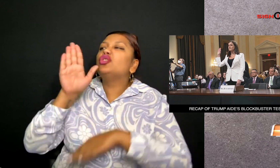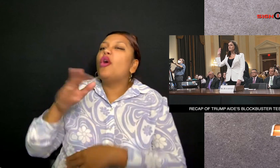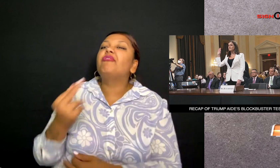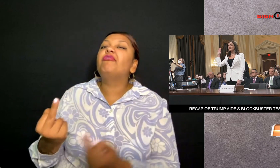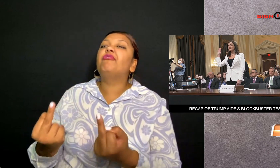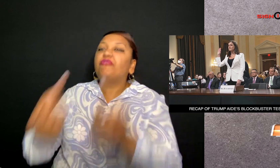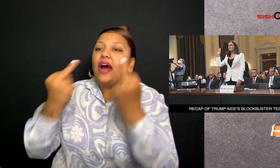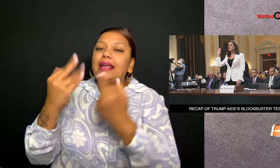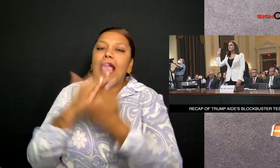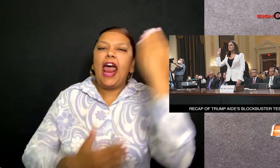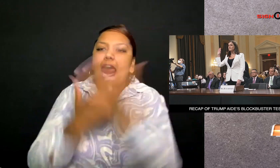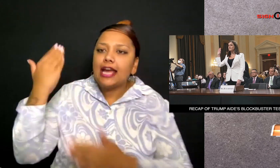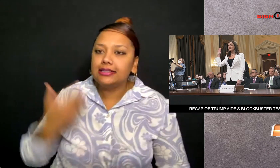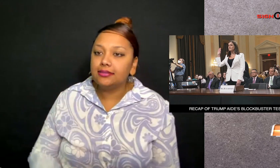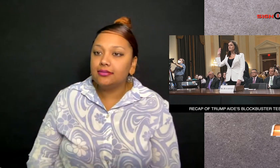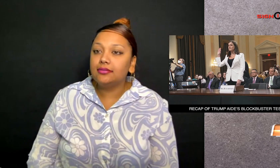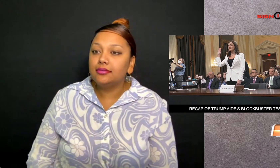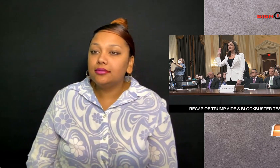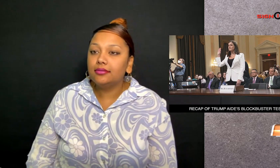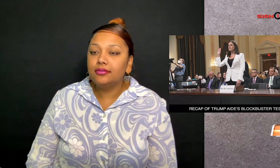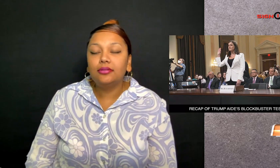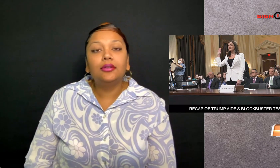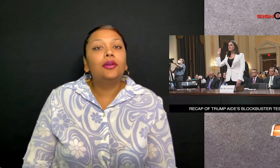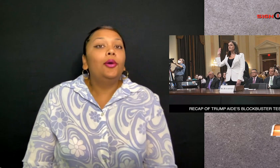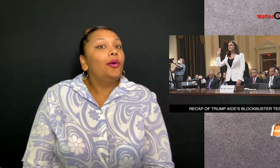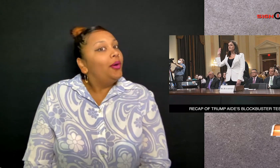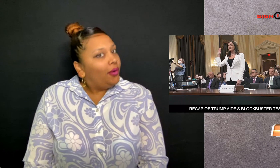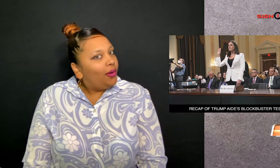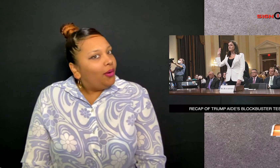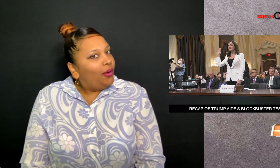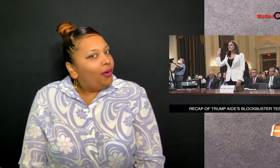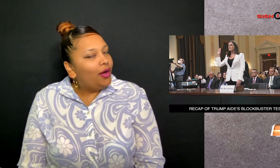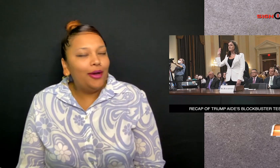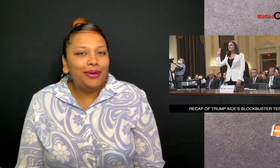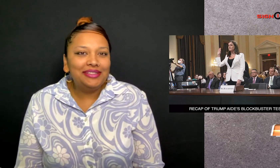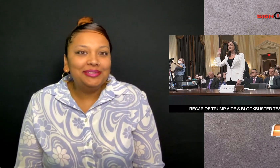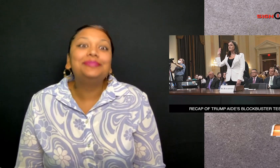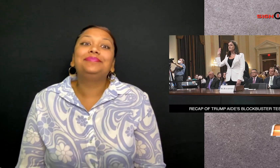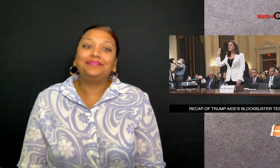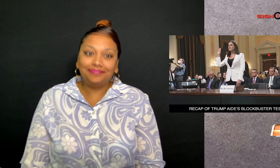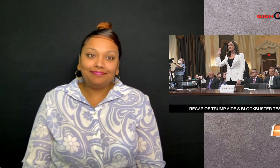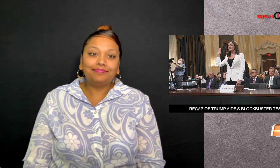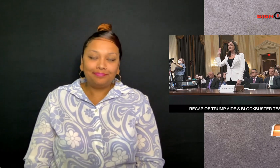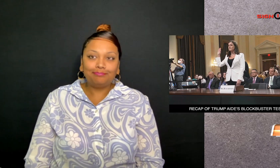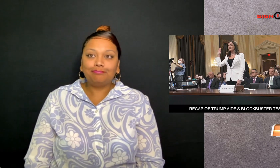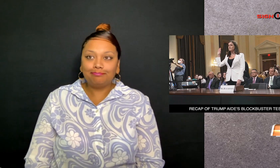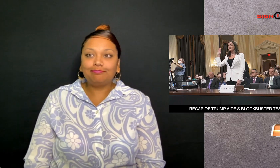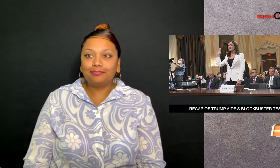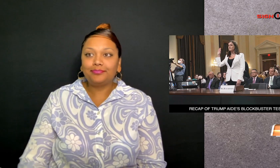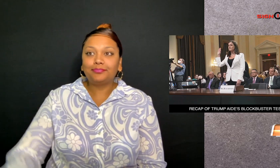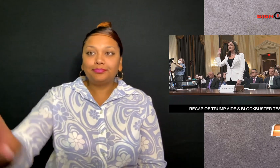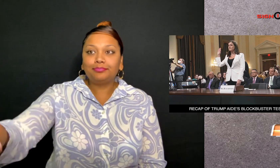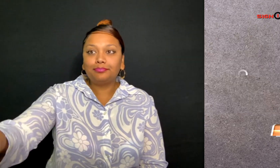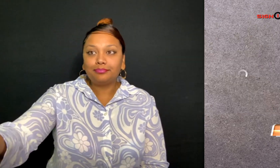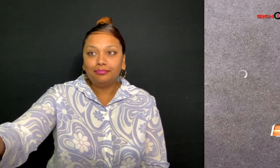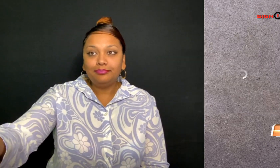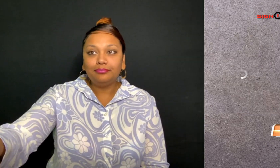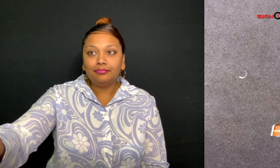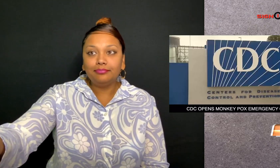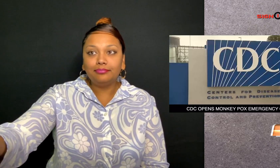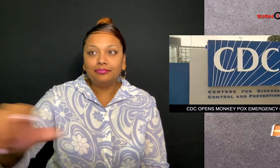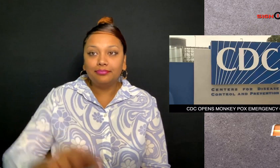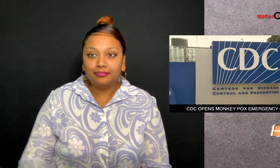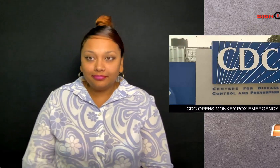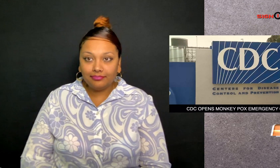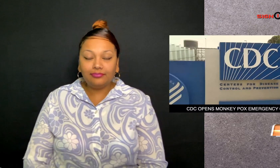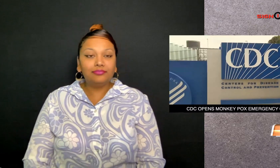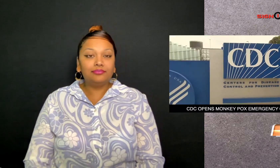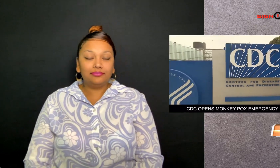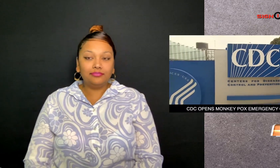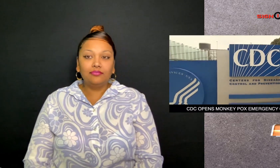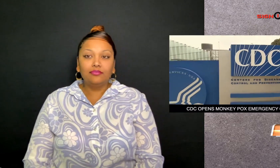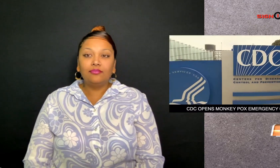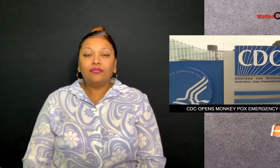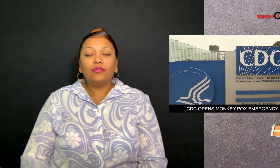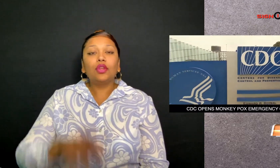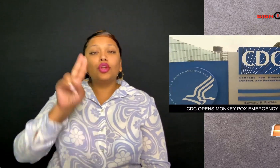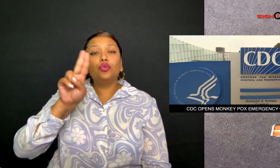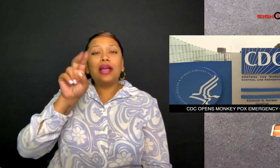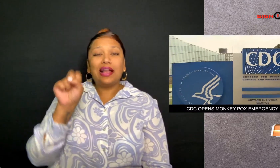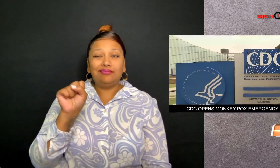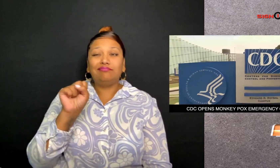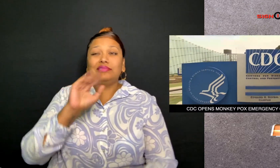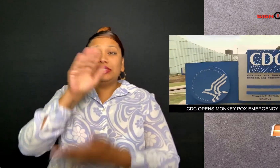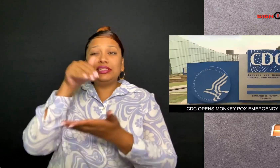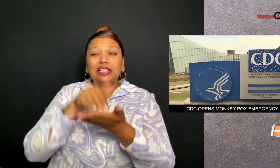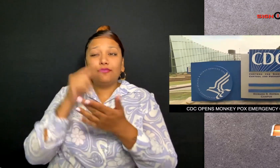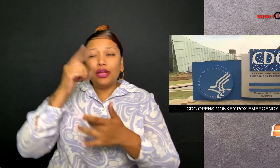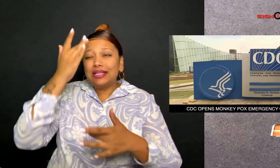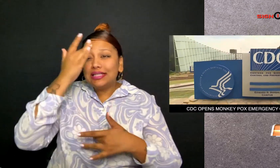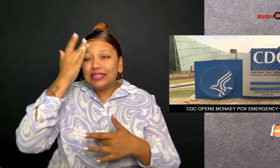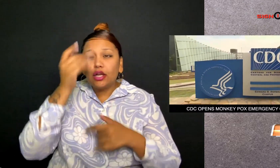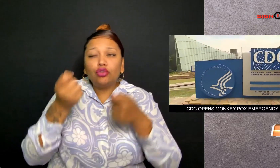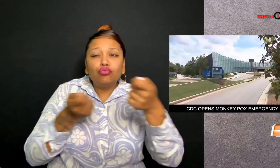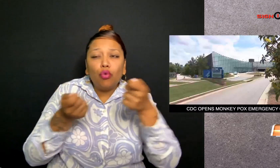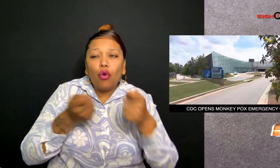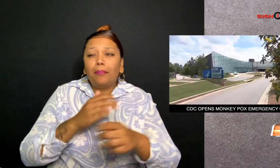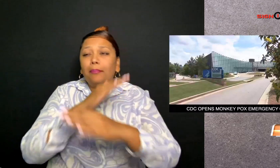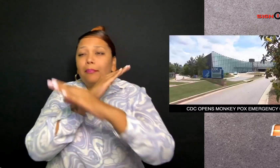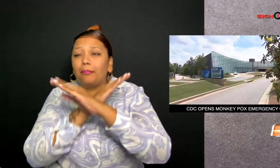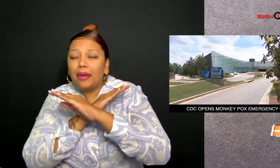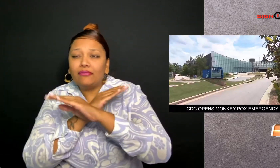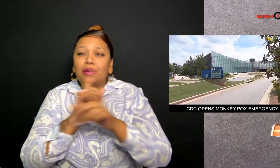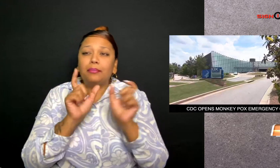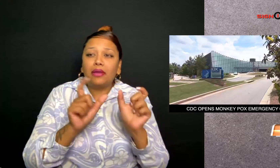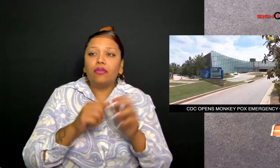on your f***ing hands